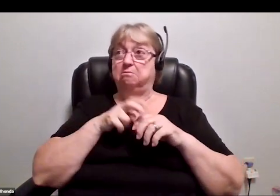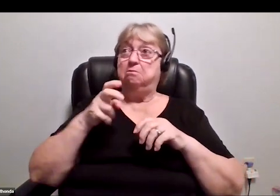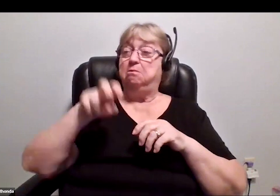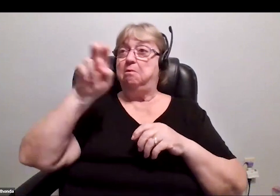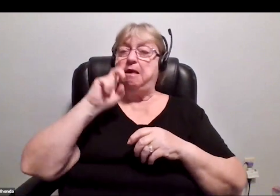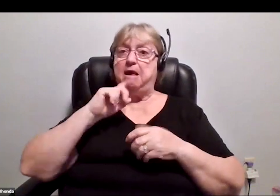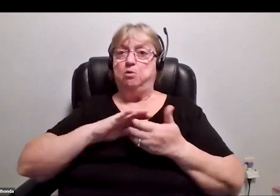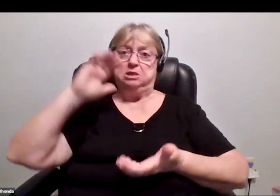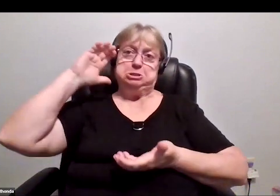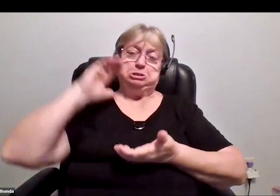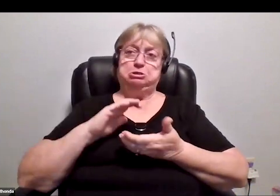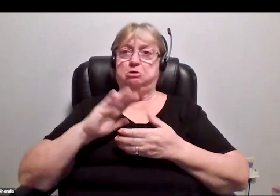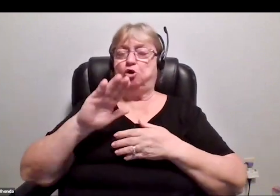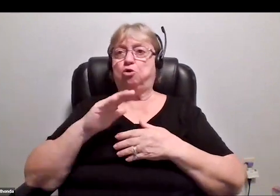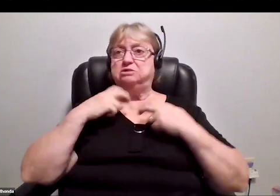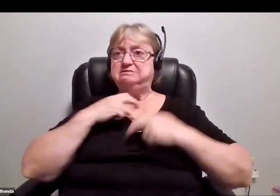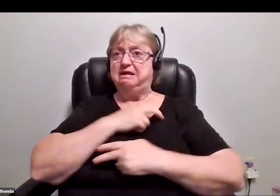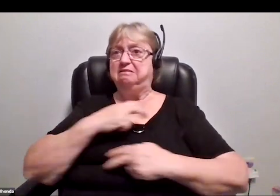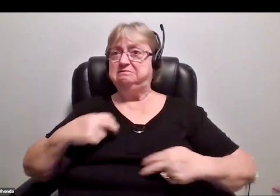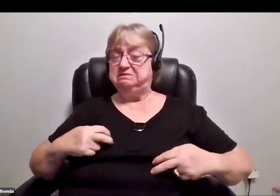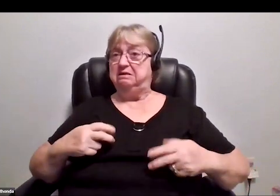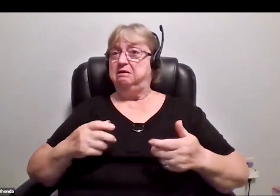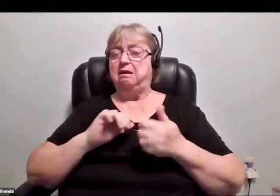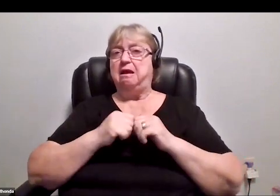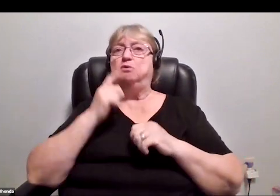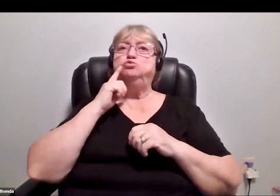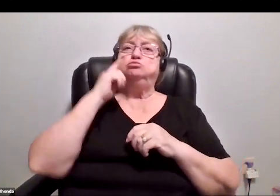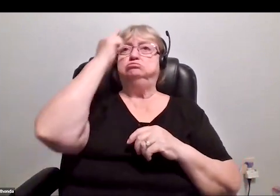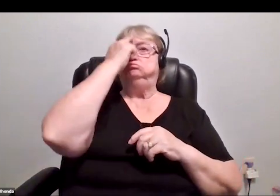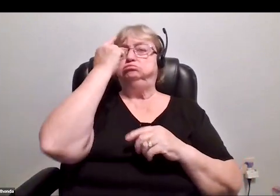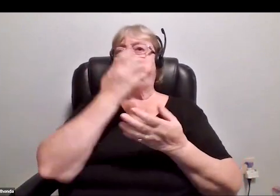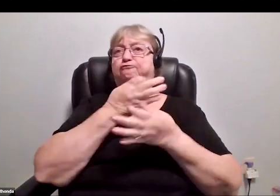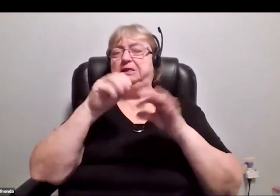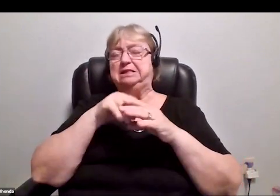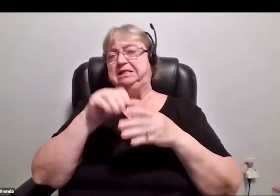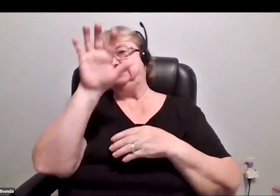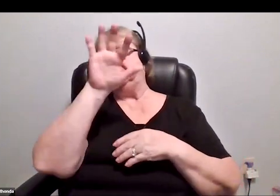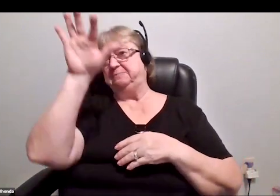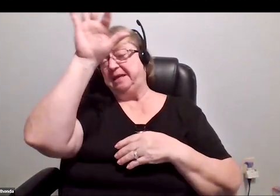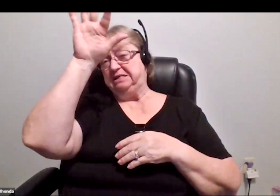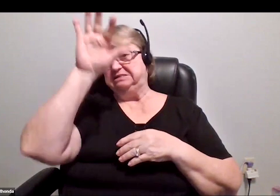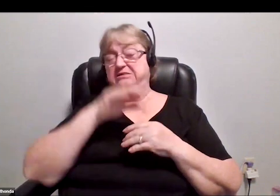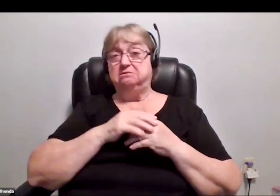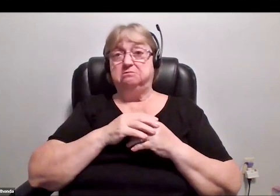to feel free in this space so thinking creatively. I think here also, I think it was 2018 or 2019,